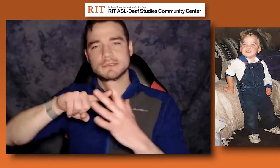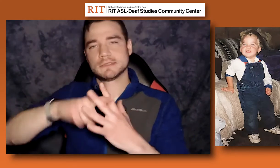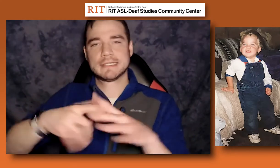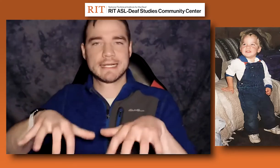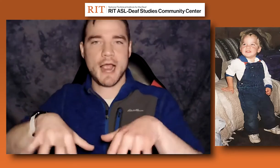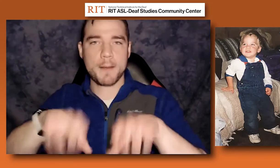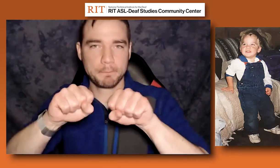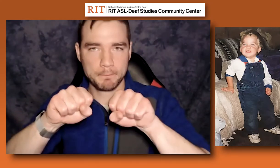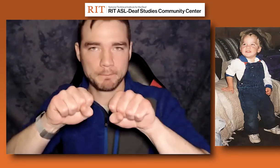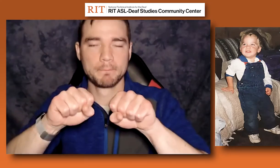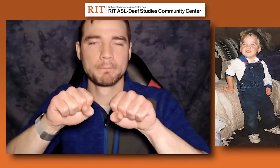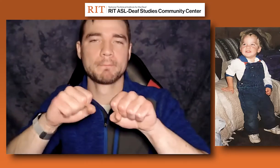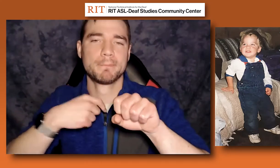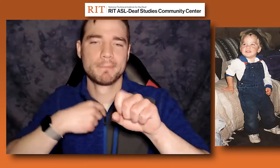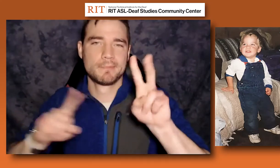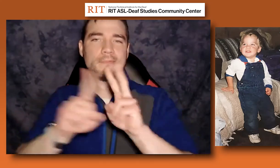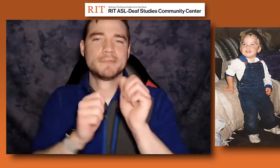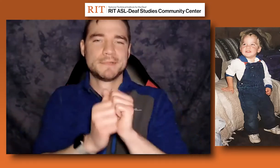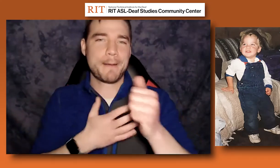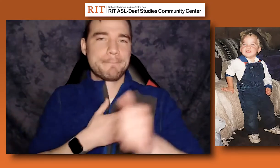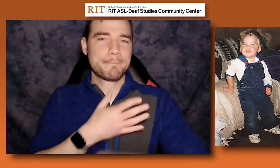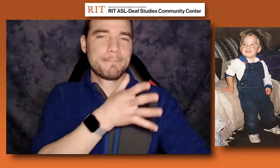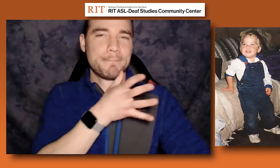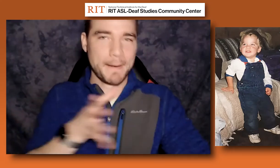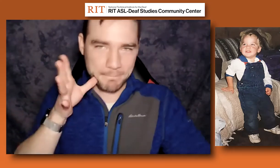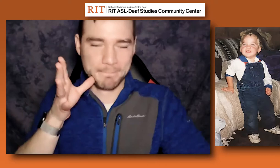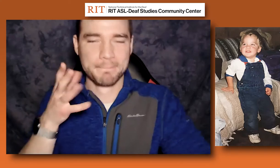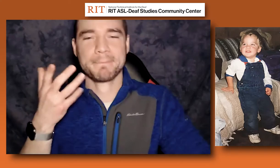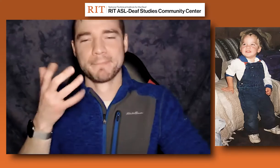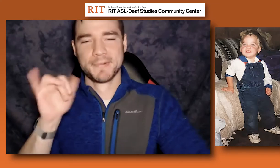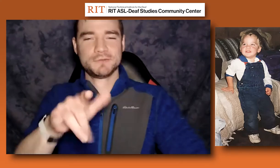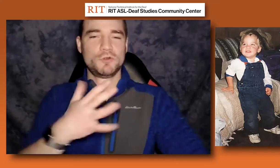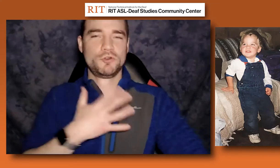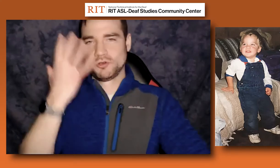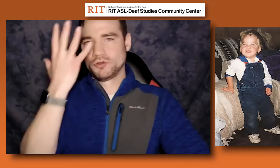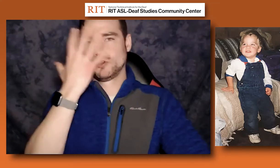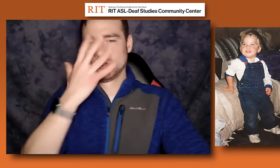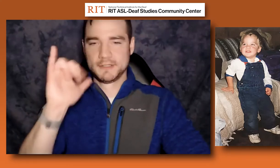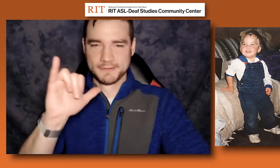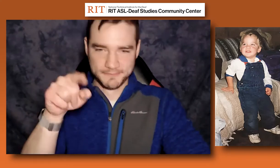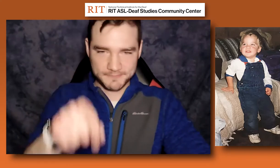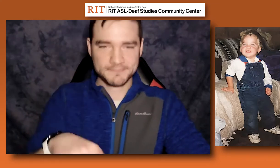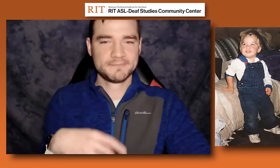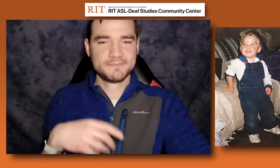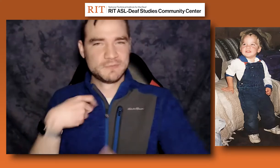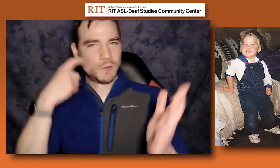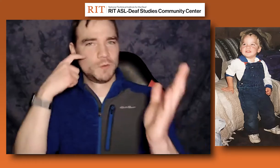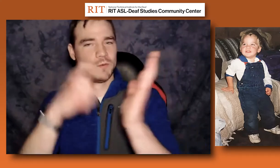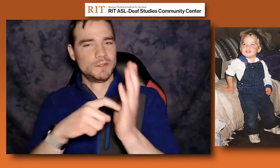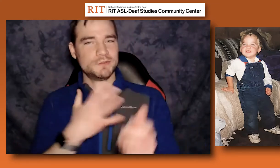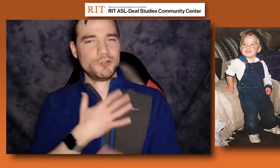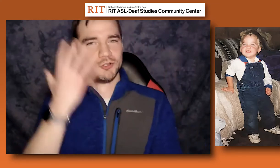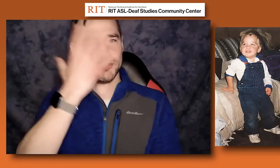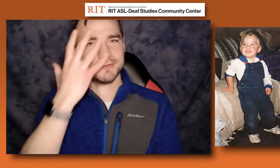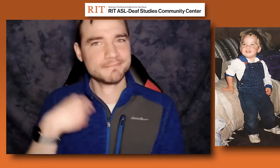Now, this is when I was officially adopted and I was living with my moms, so that's what I looked like as a child.